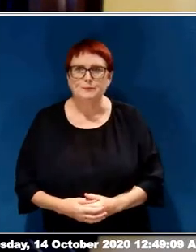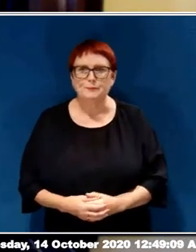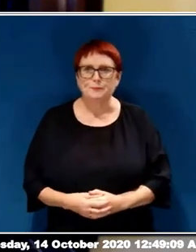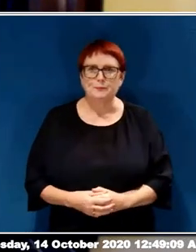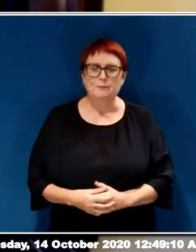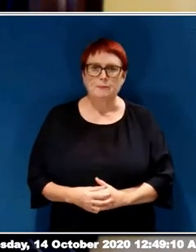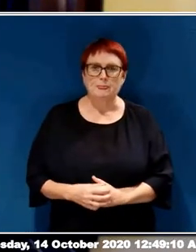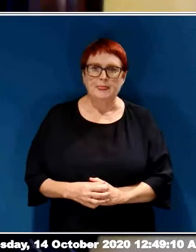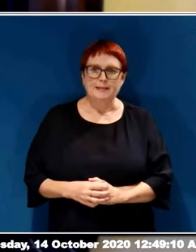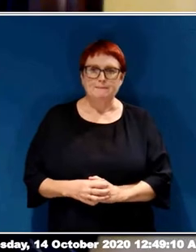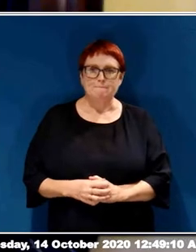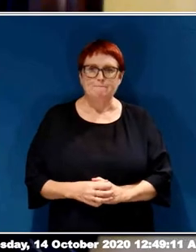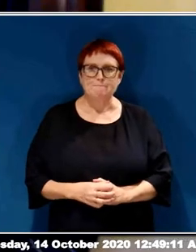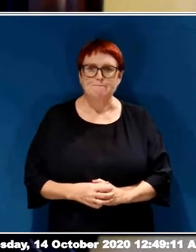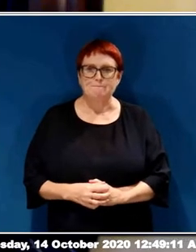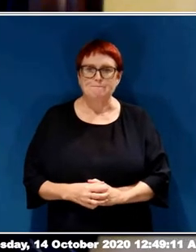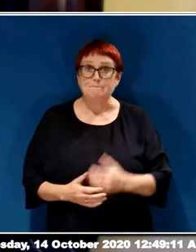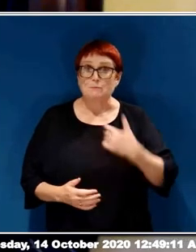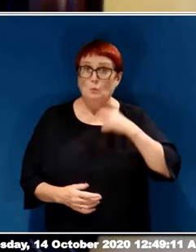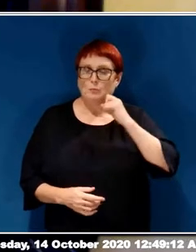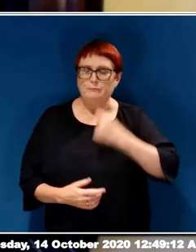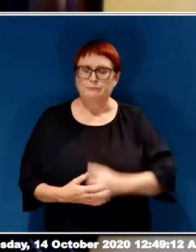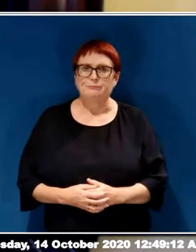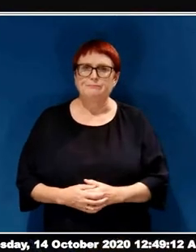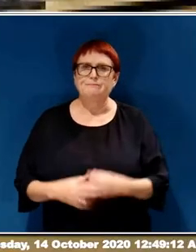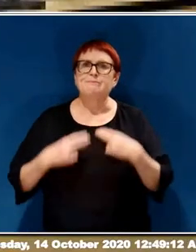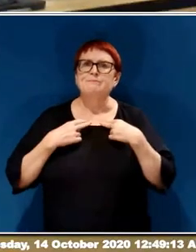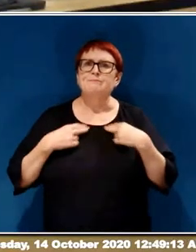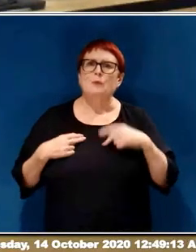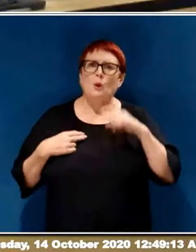I'm about to move on to funding, Dr de Bruin.